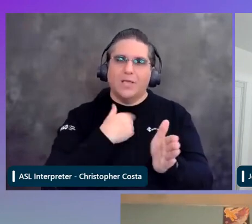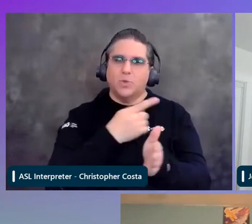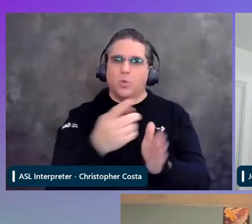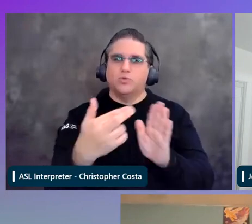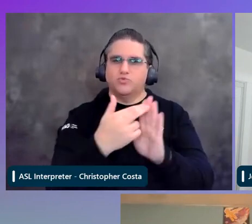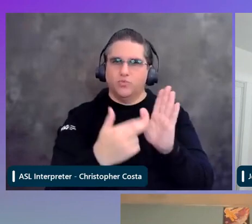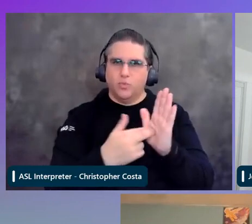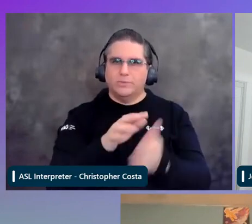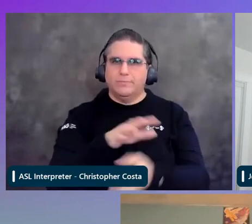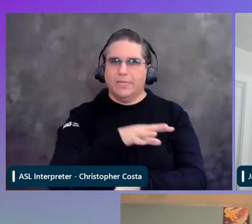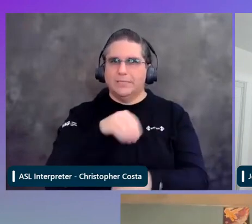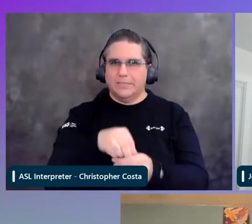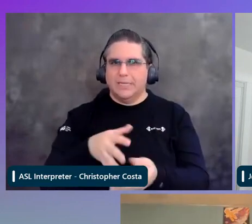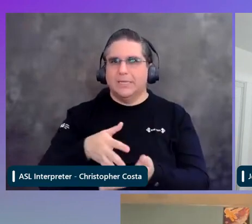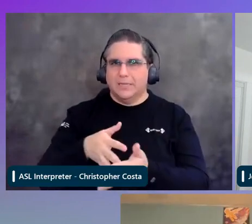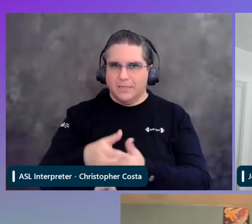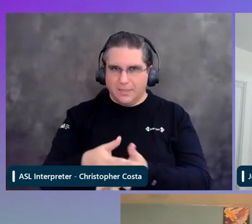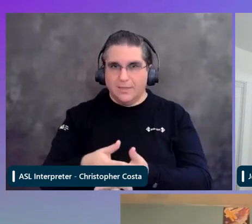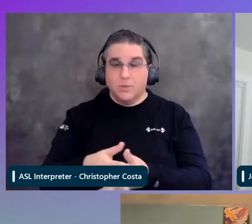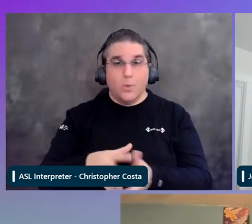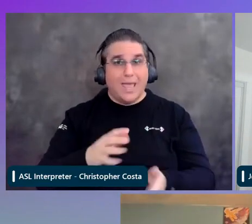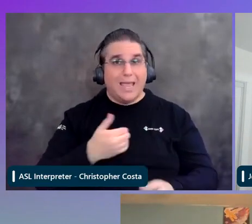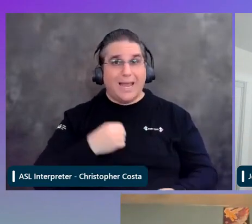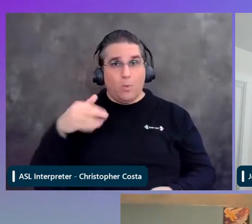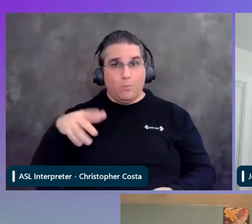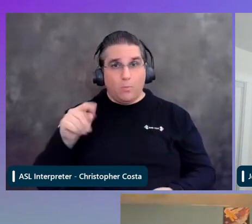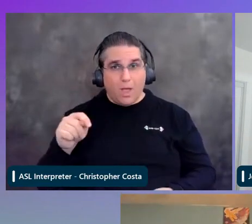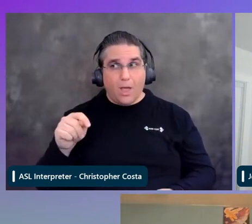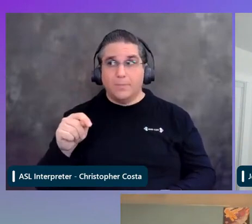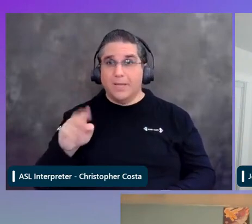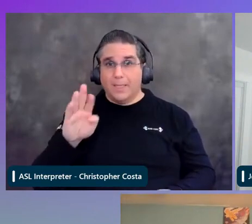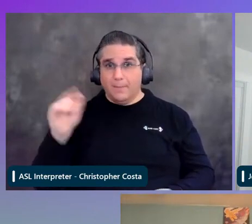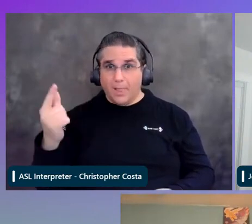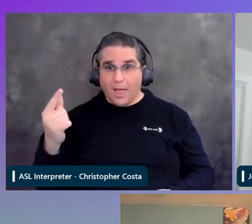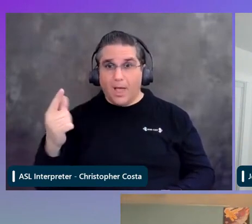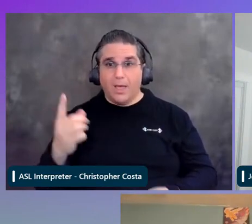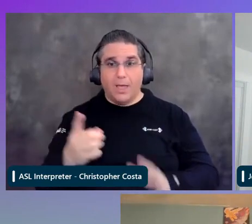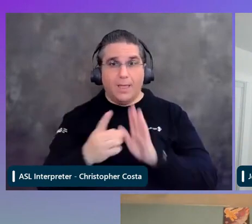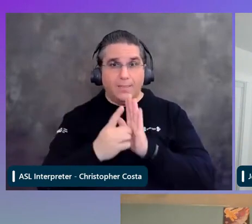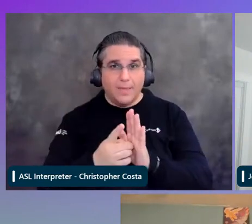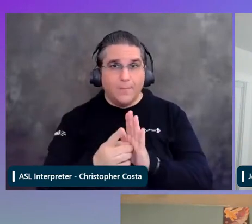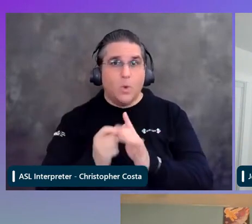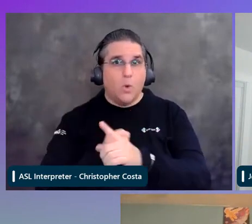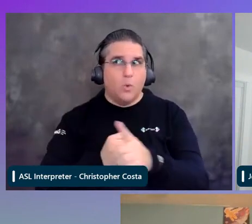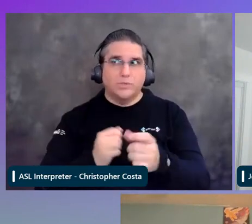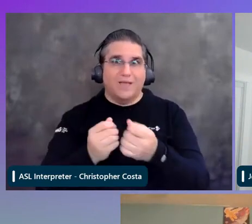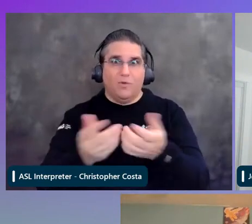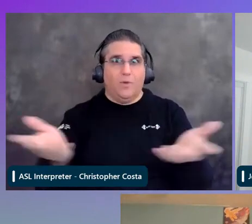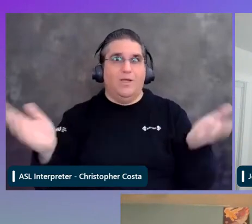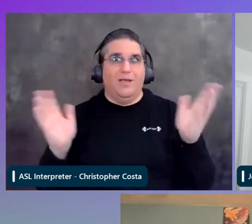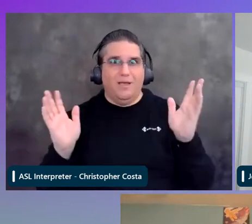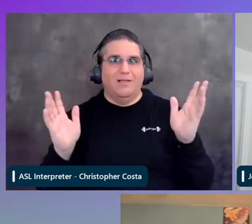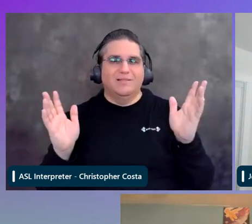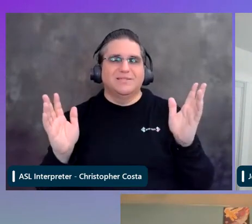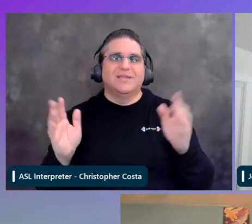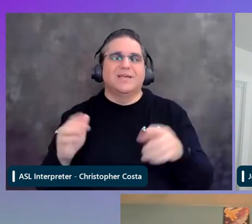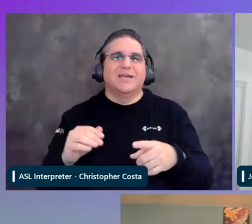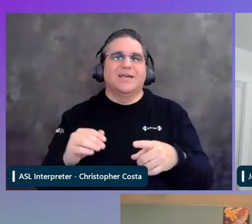built in again, in our prompt that is in the blog post as well as in the demos and kind of everywhere else today. Um, when